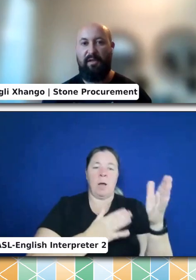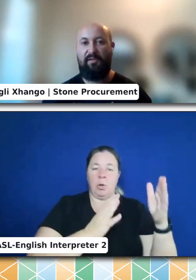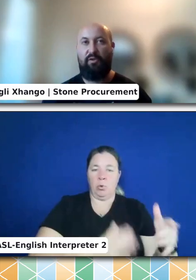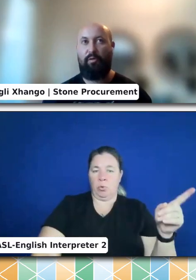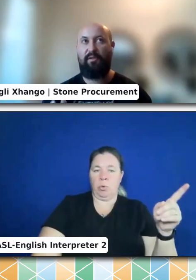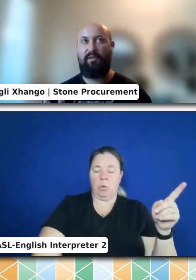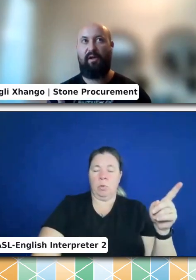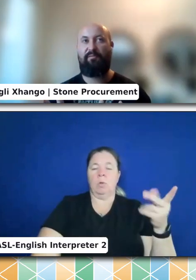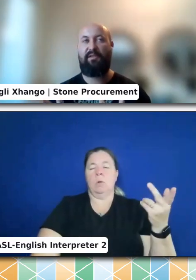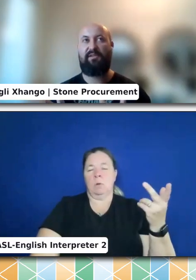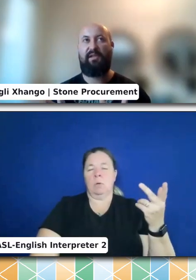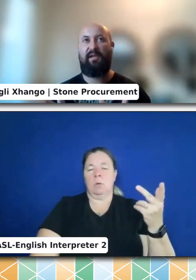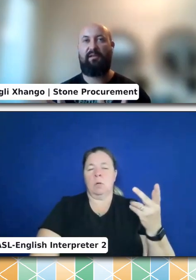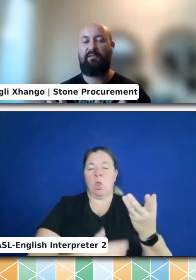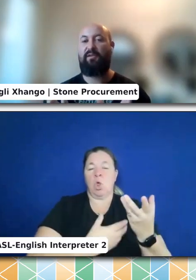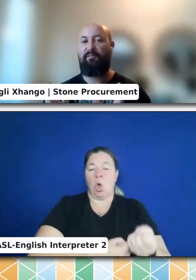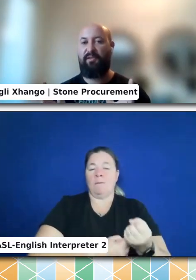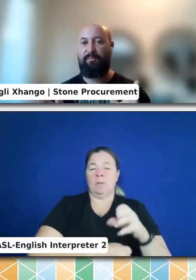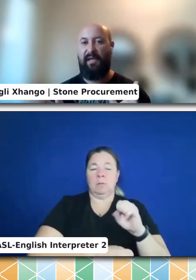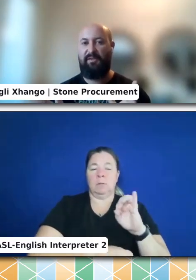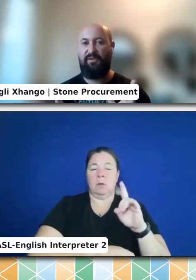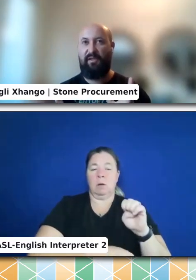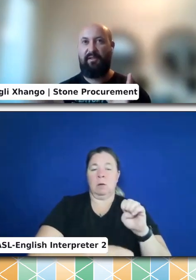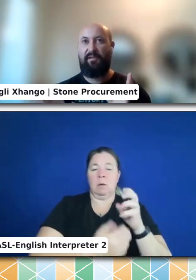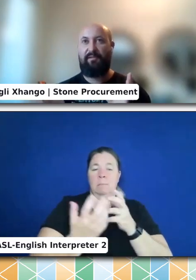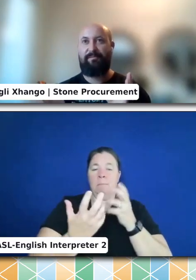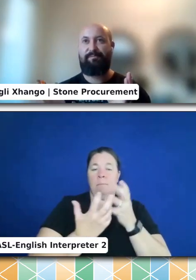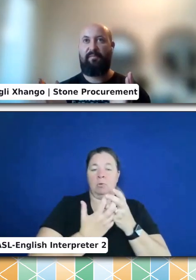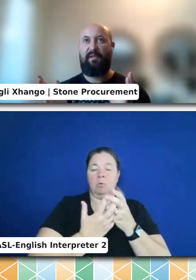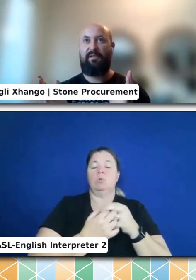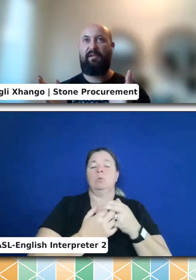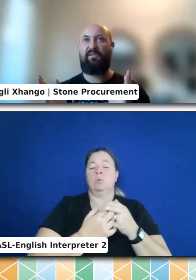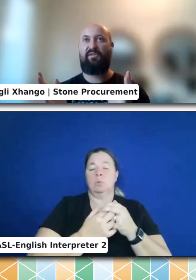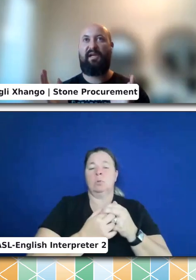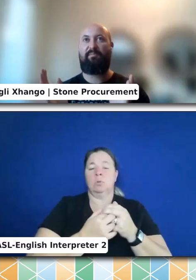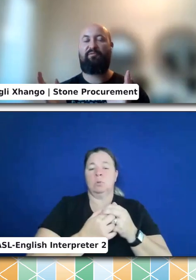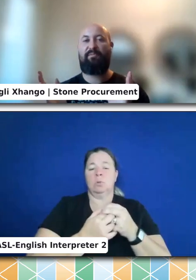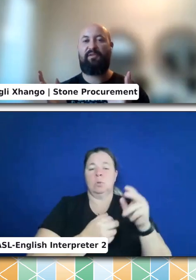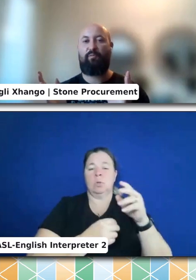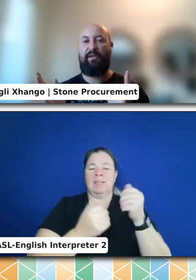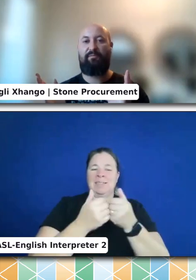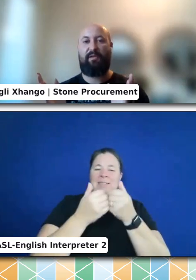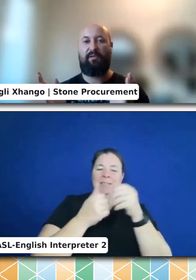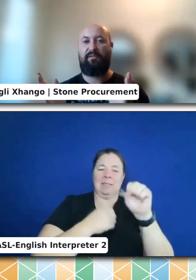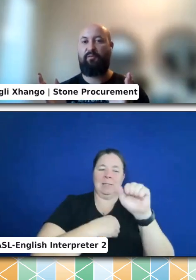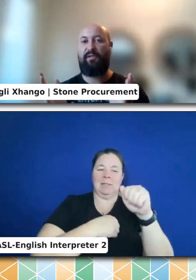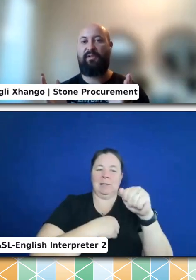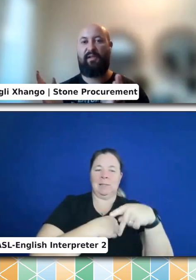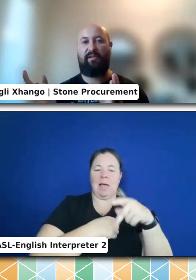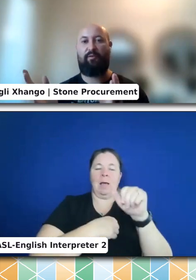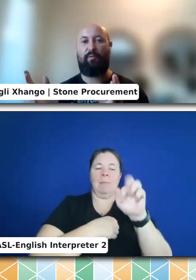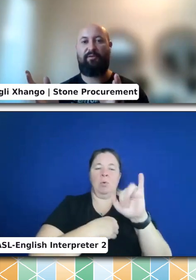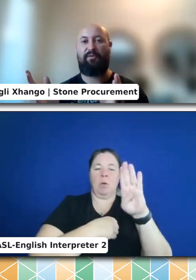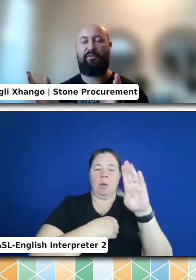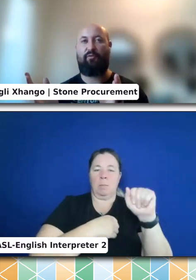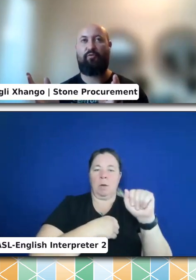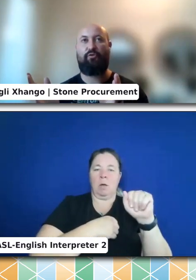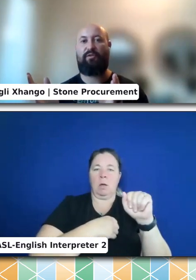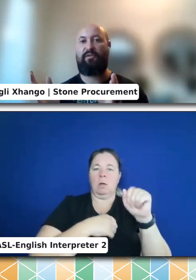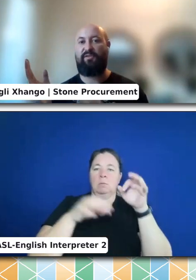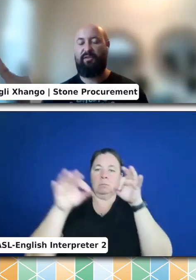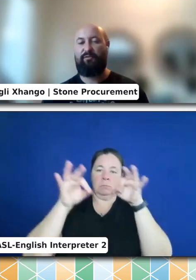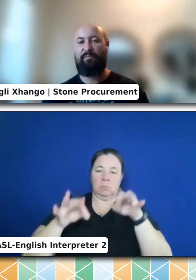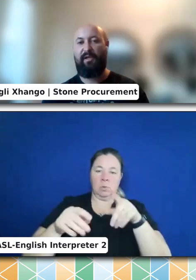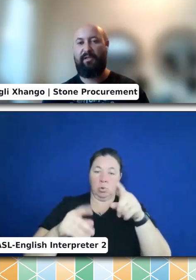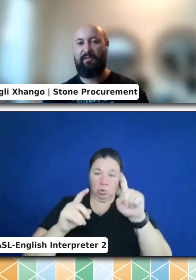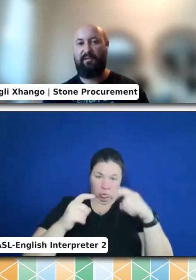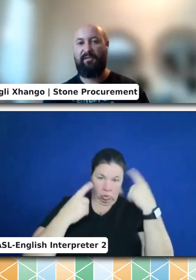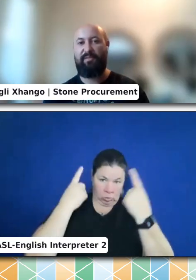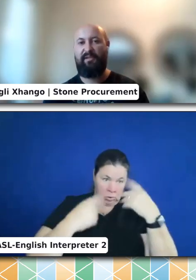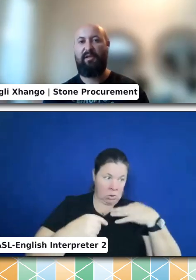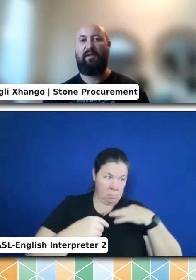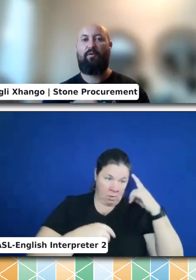Uh, so the confidence side… confidence match. It's Safariba's way of, uh, quickly telling you whether you should consider applying into this bid.